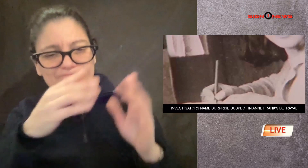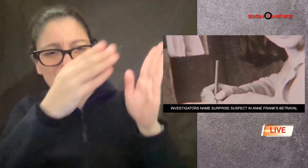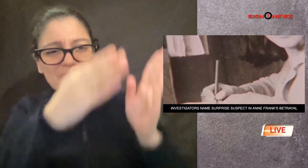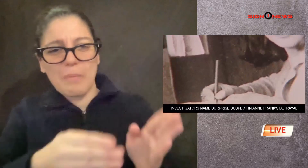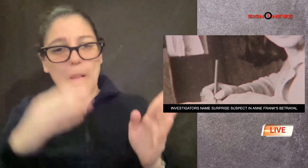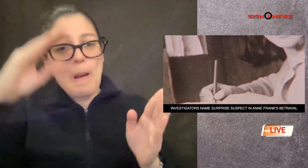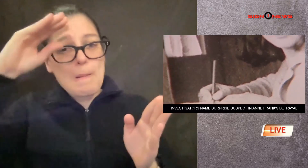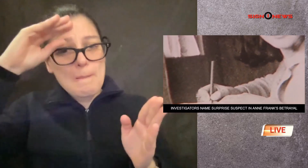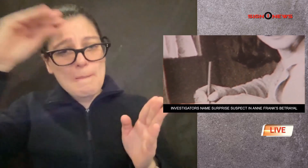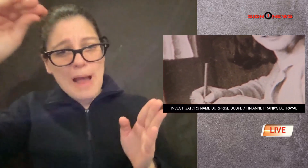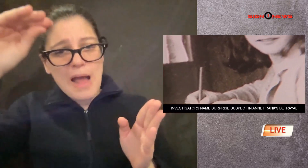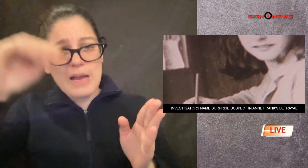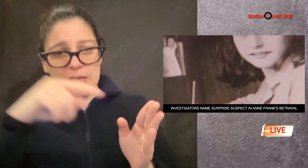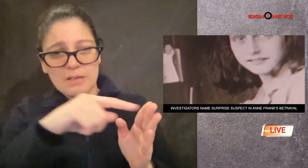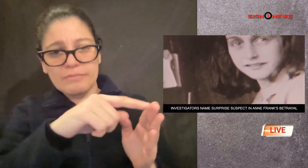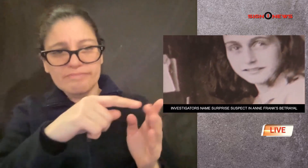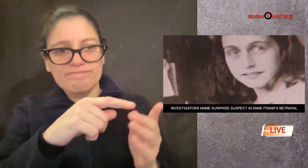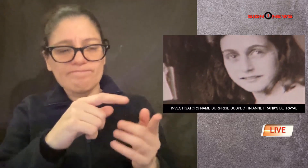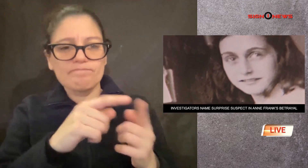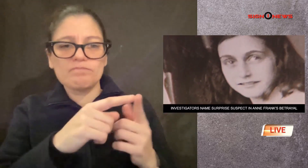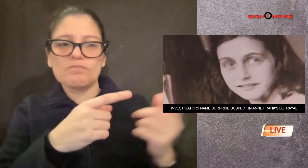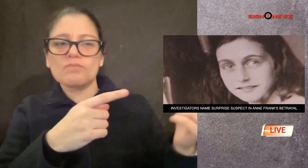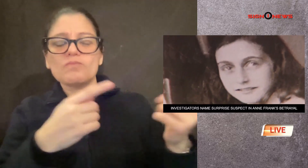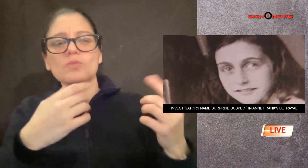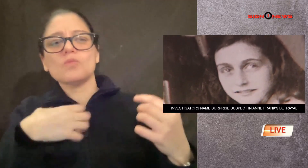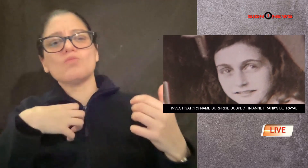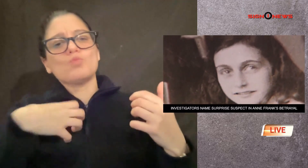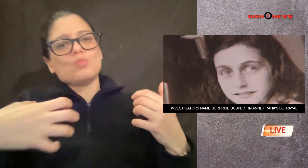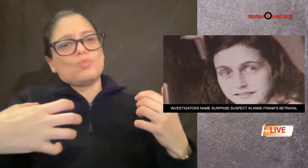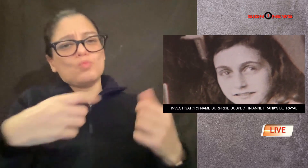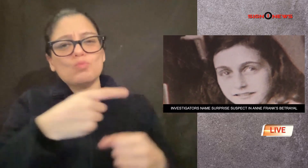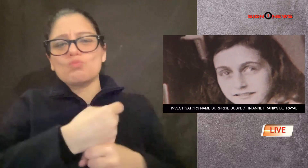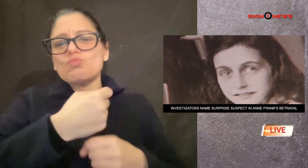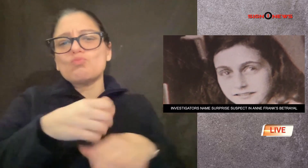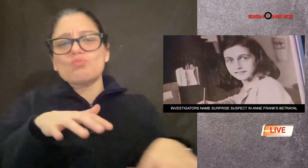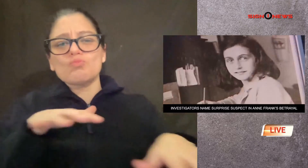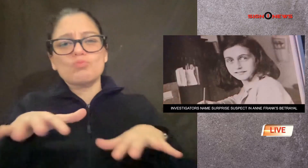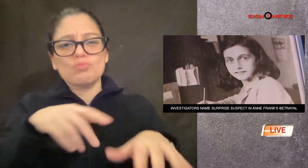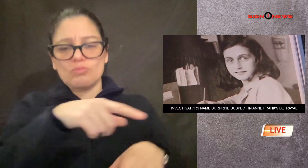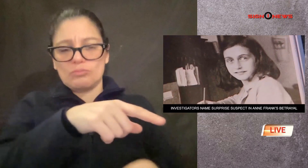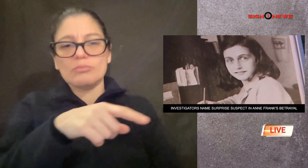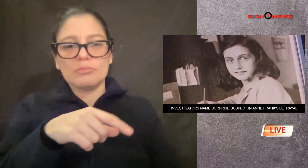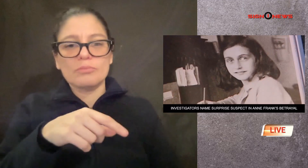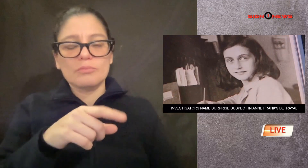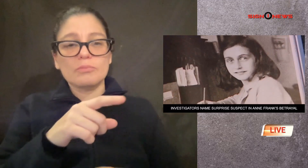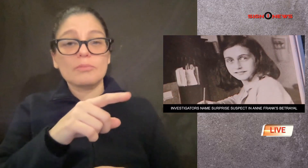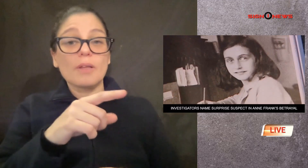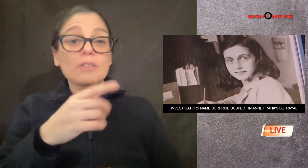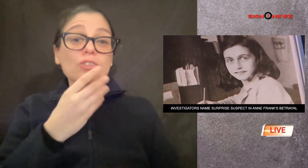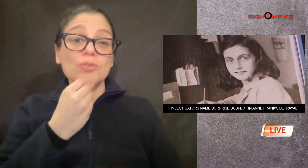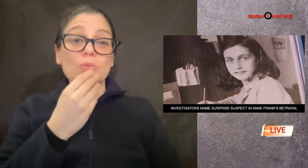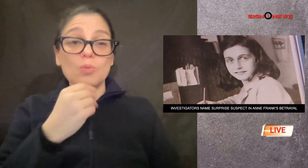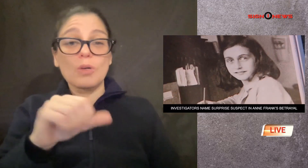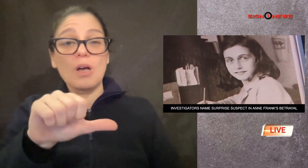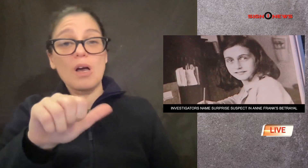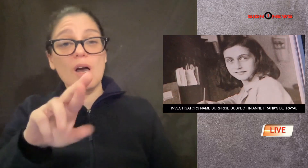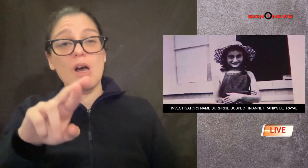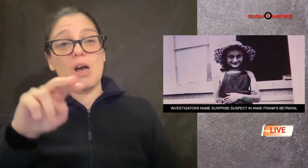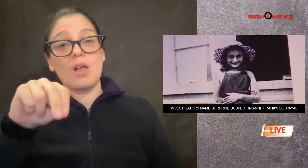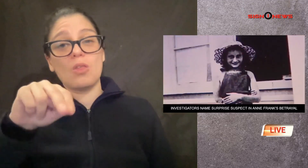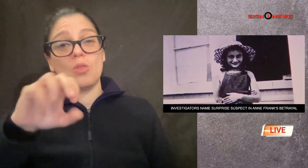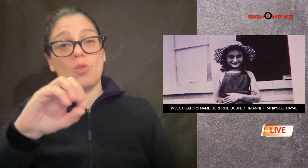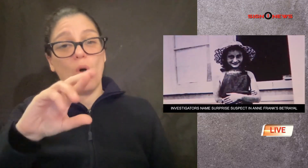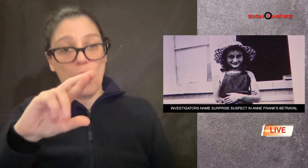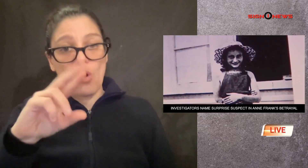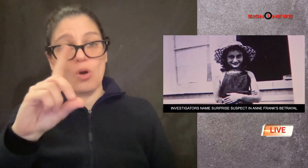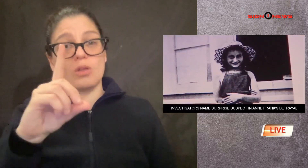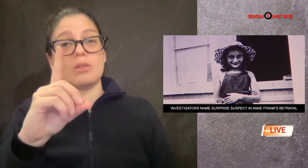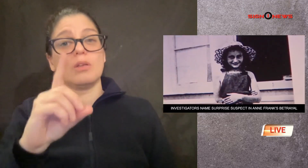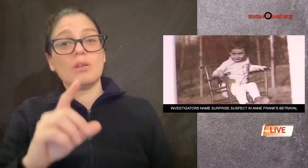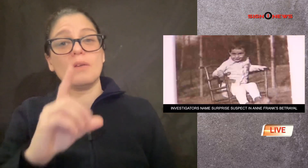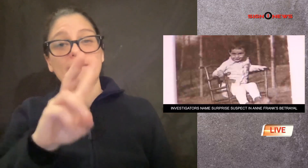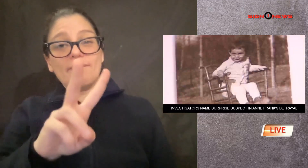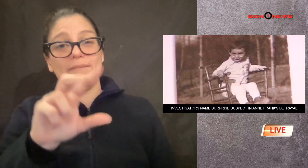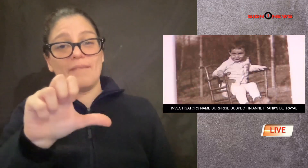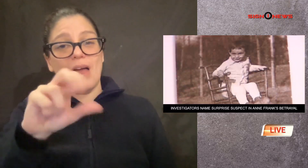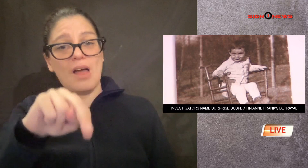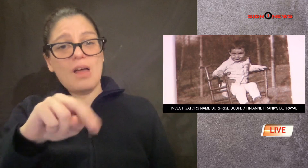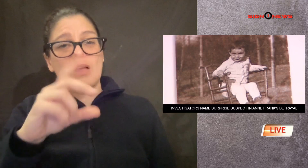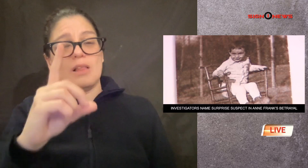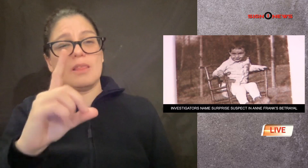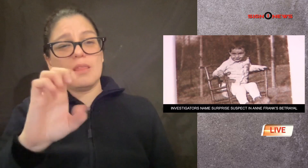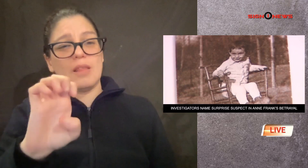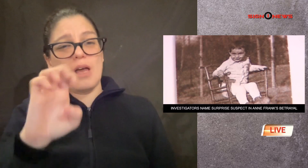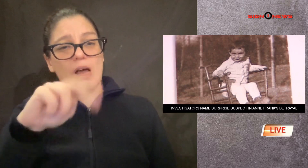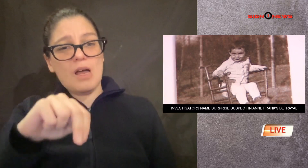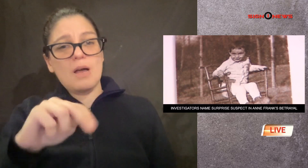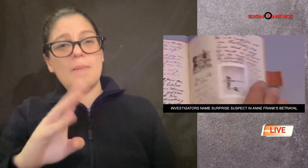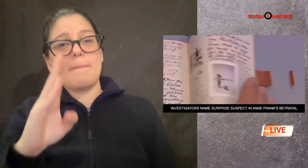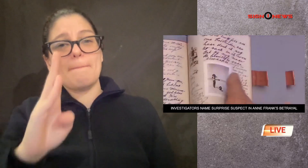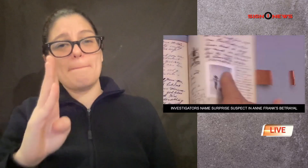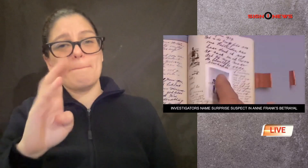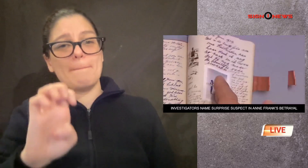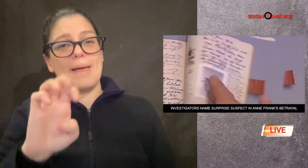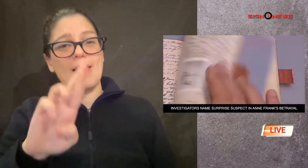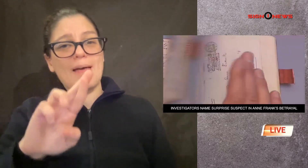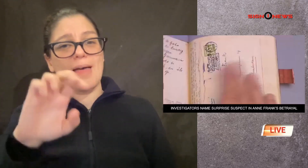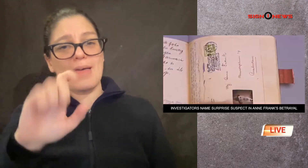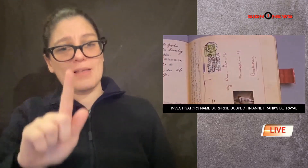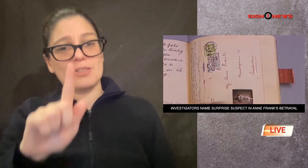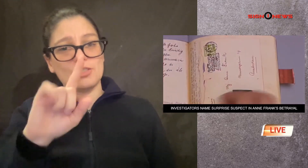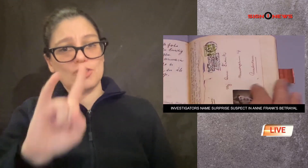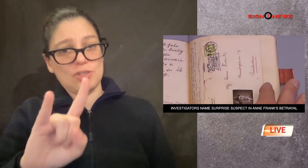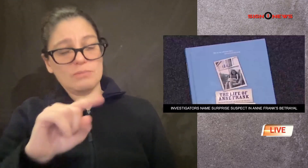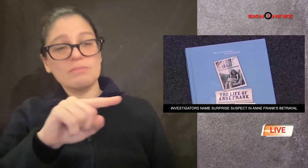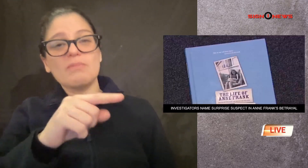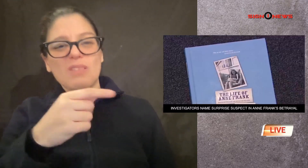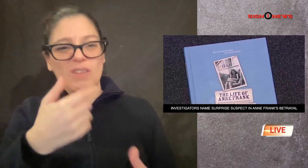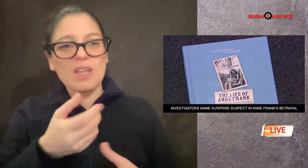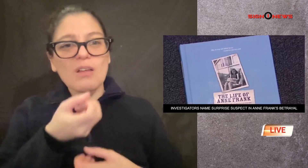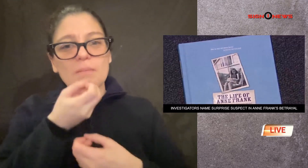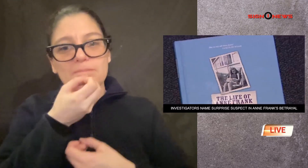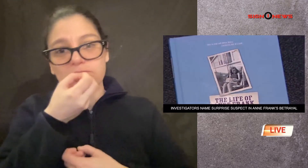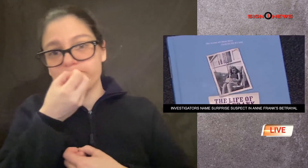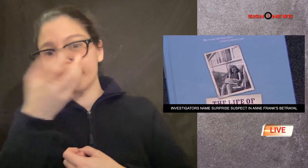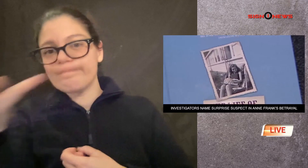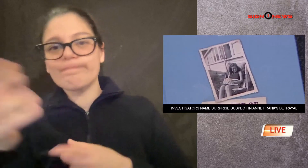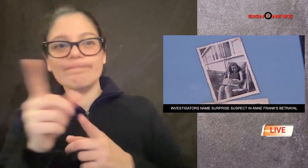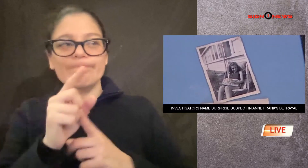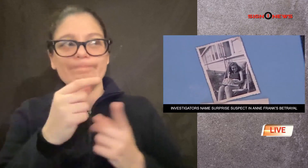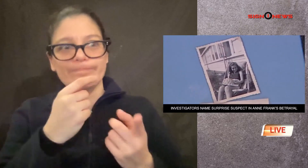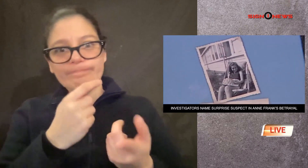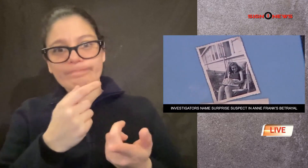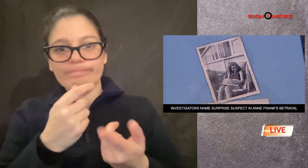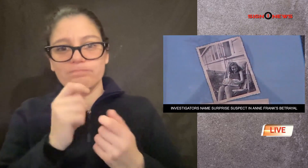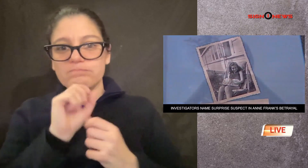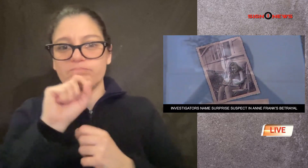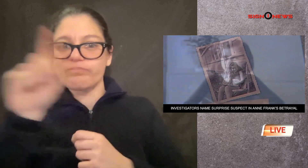it was most likely prominent Jewish businessman Arnold Van Den Bergh who disclosed the Frank's